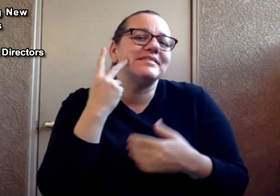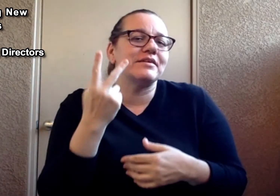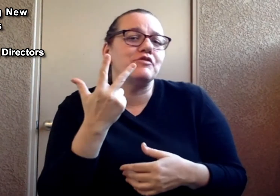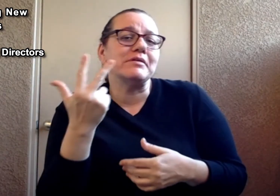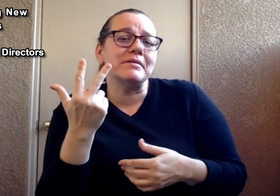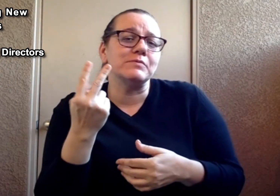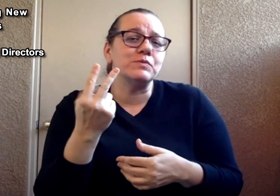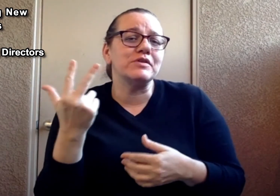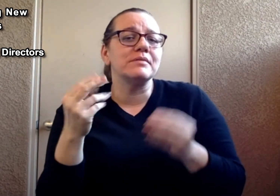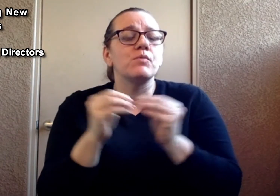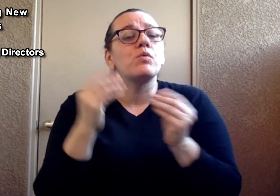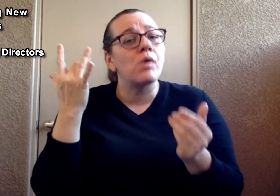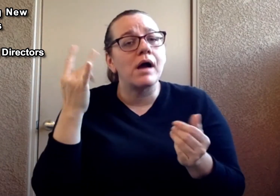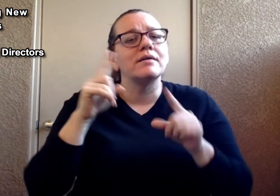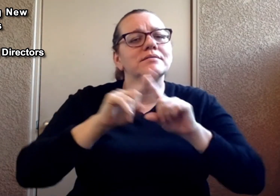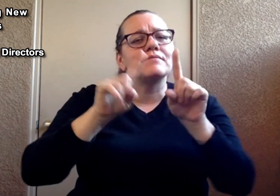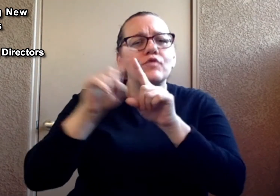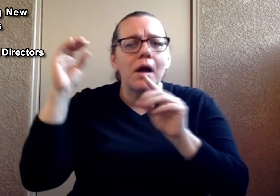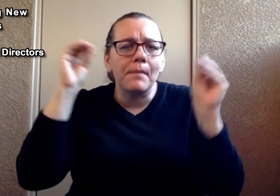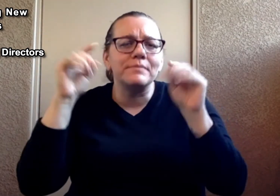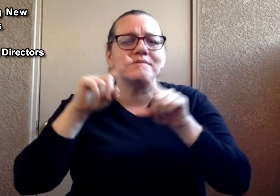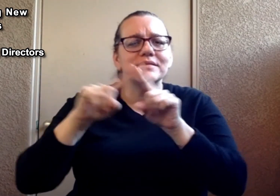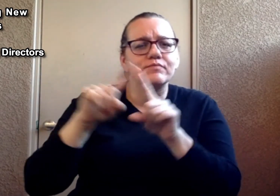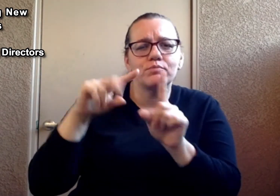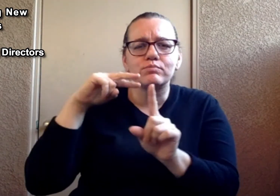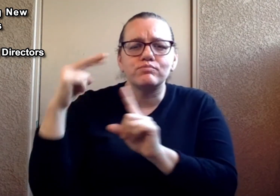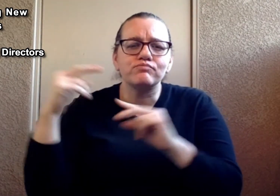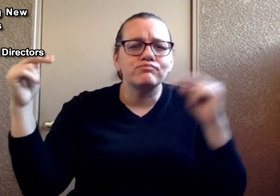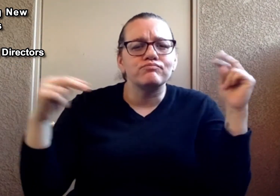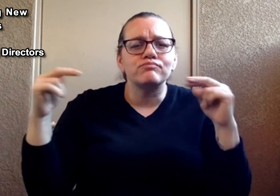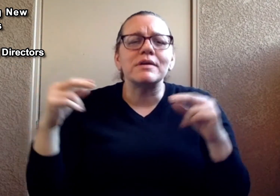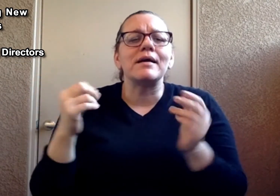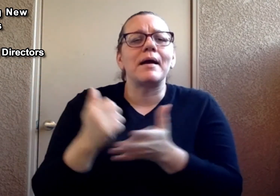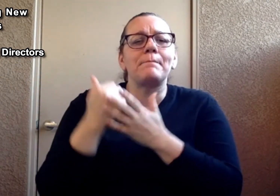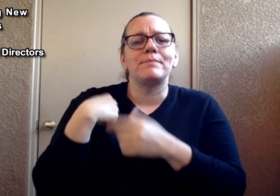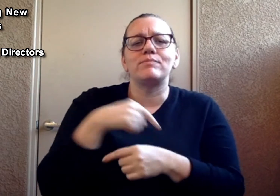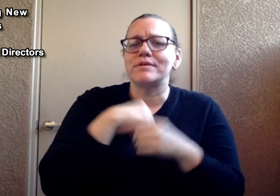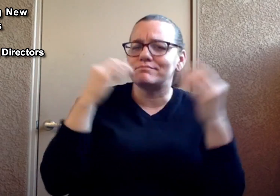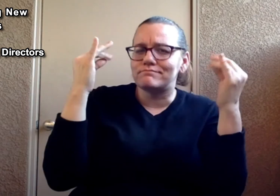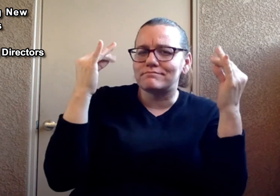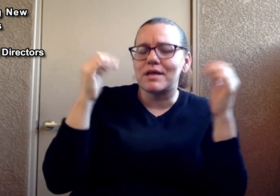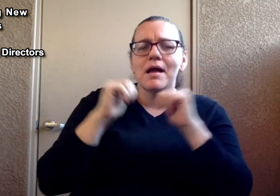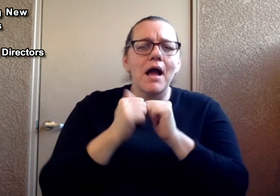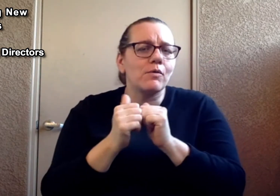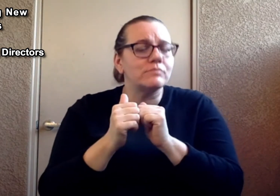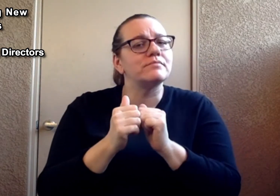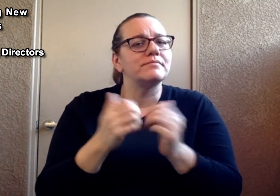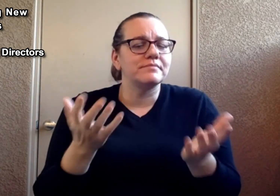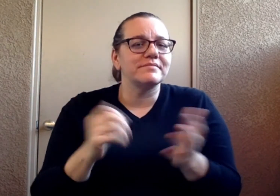have few more people for different opinions, different perspectives to help us think on how we can work better.